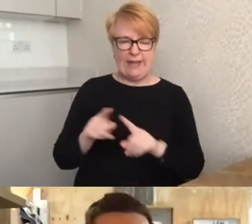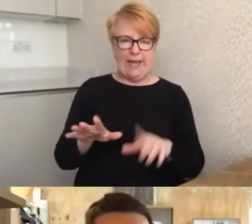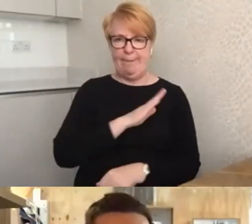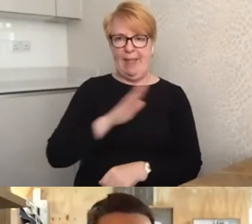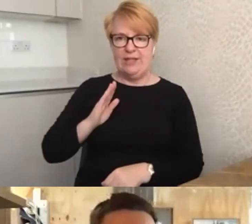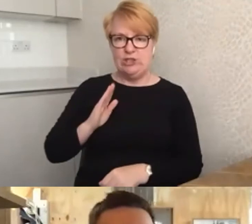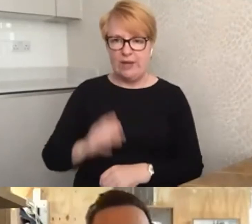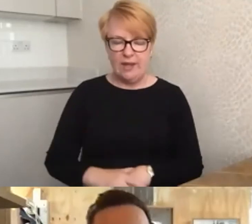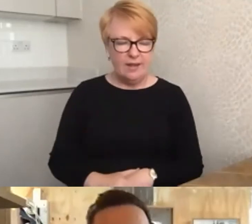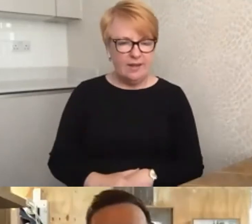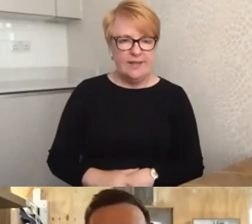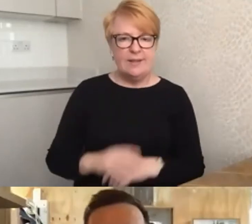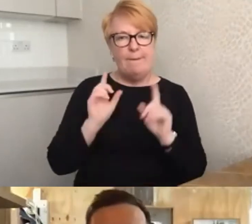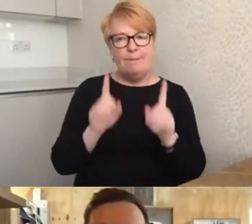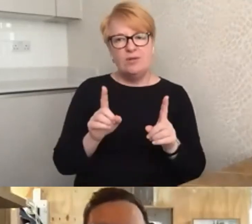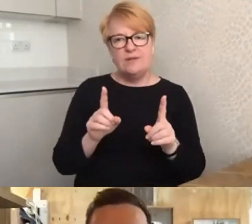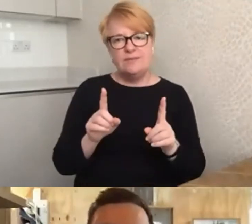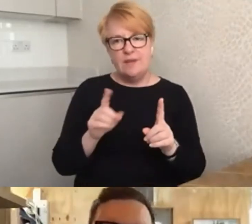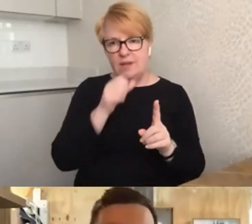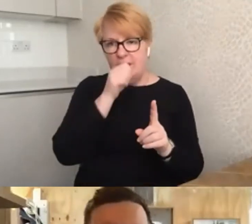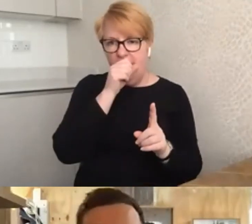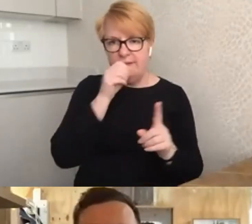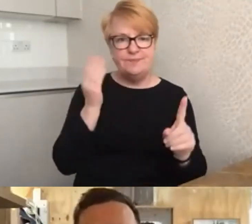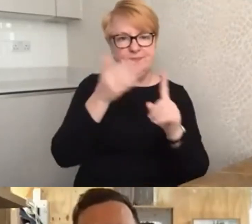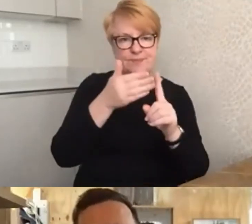But ultimately, there is this idea of like, okay, so what happens afterwards, you know,